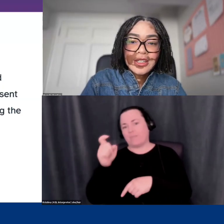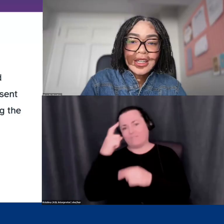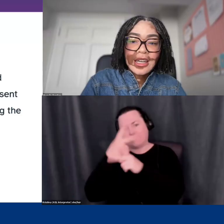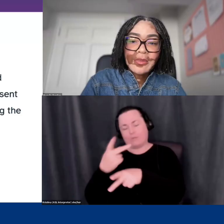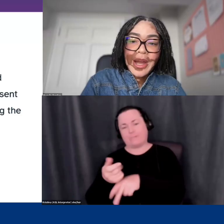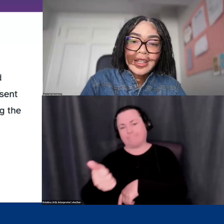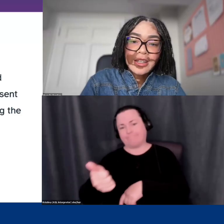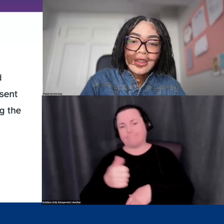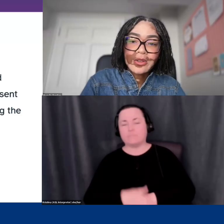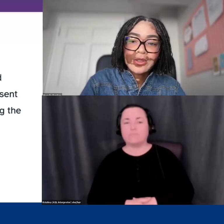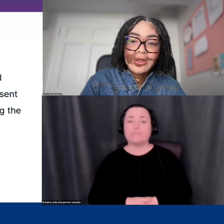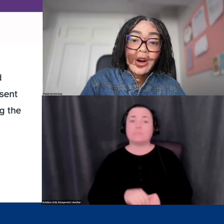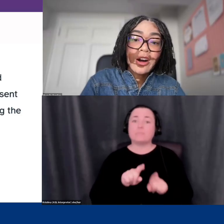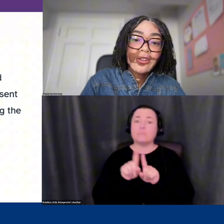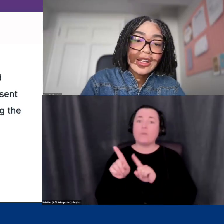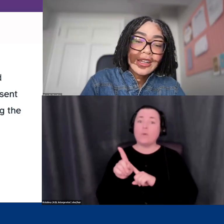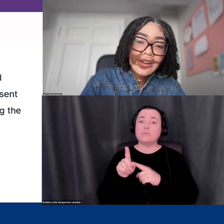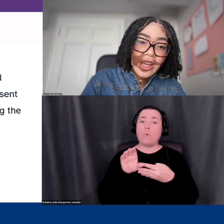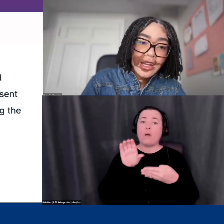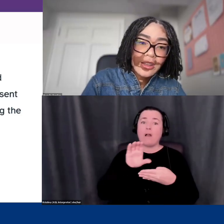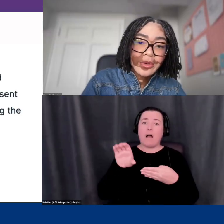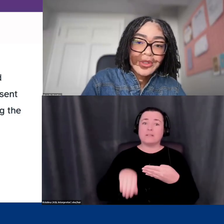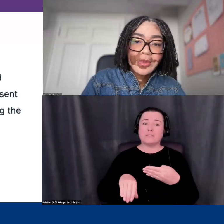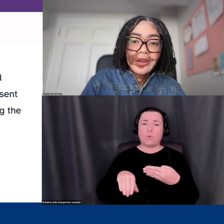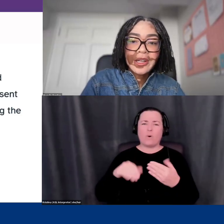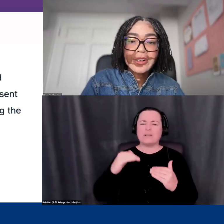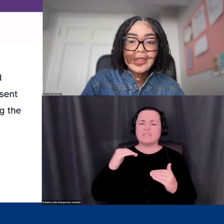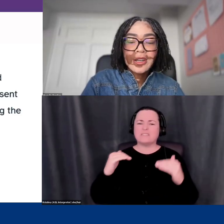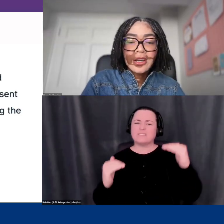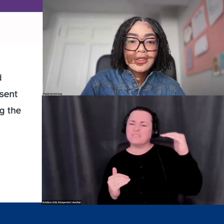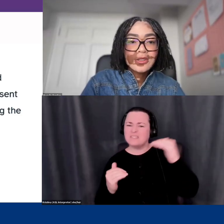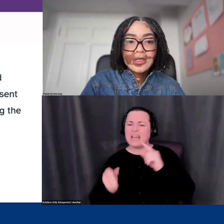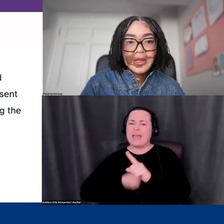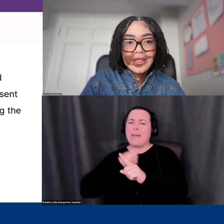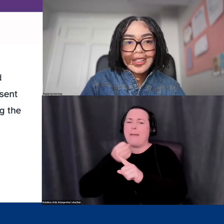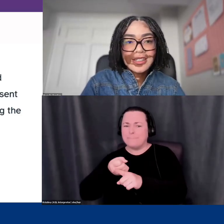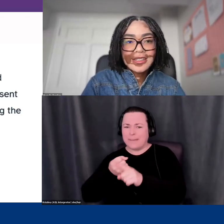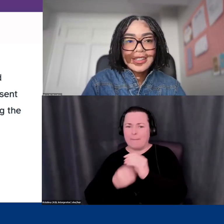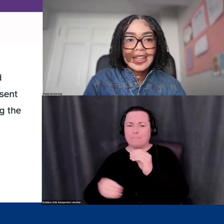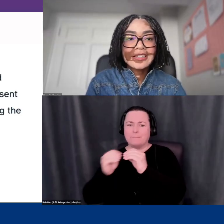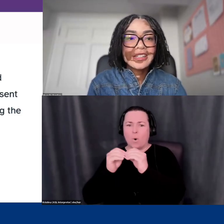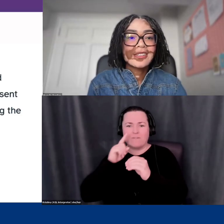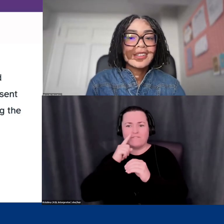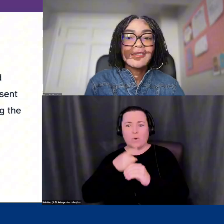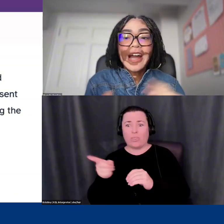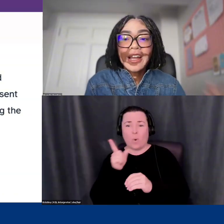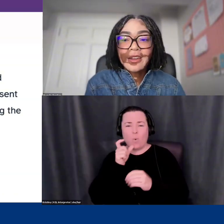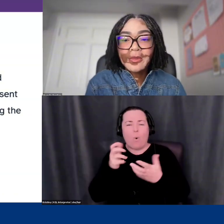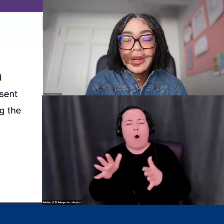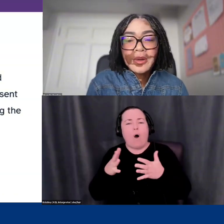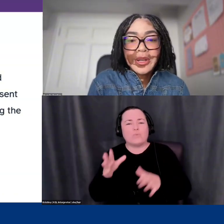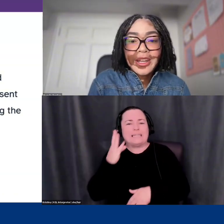impacting those who are already navigating the most barriers. So disability doesn't exist in a vacuum, but